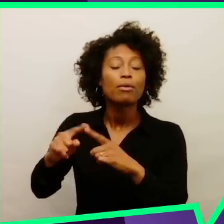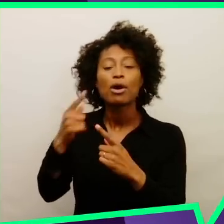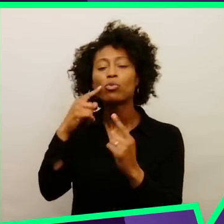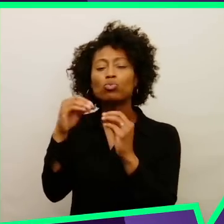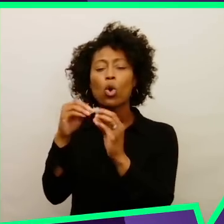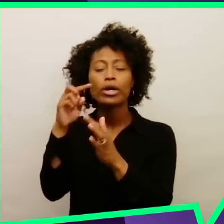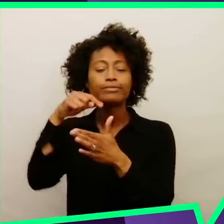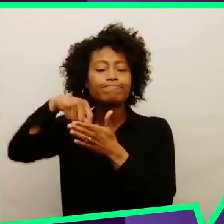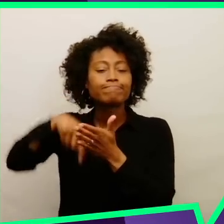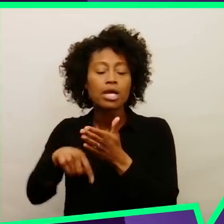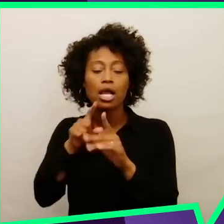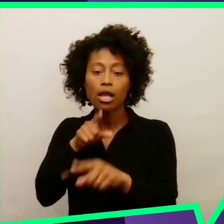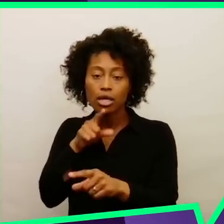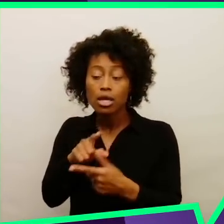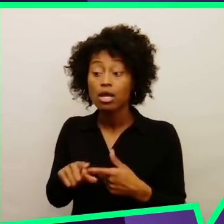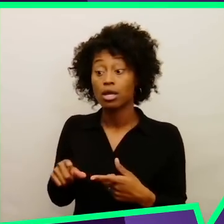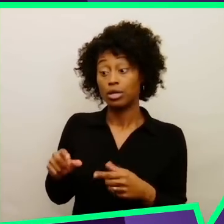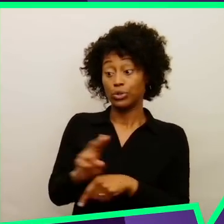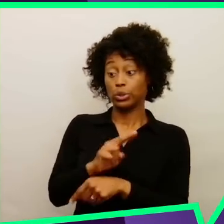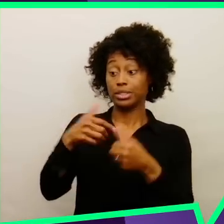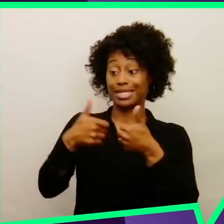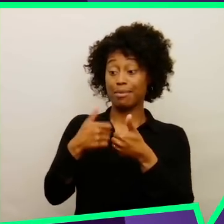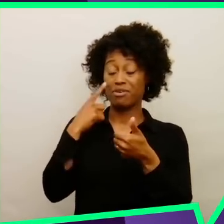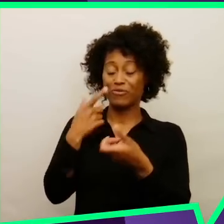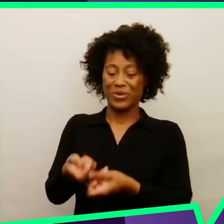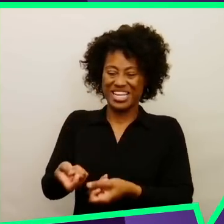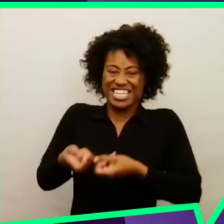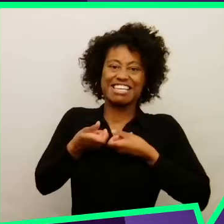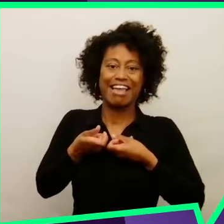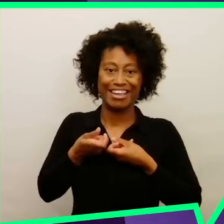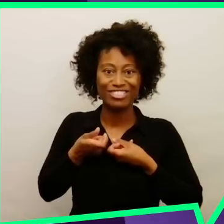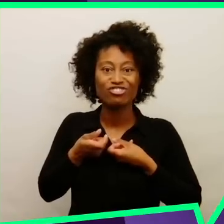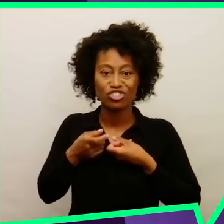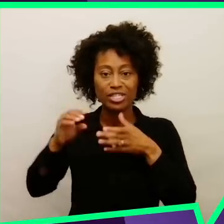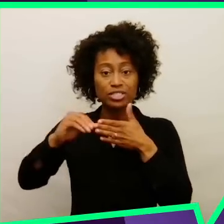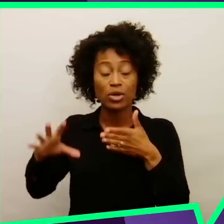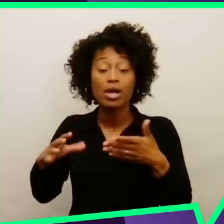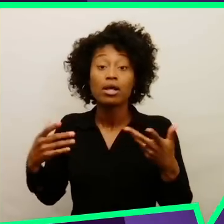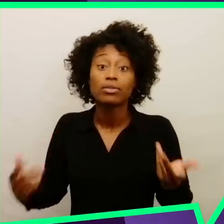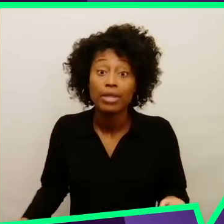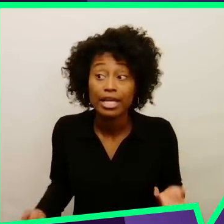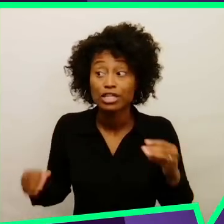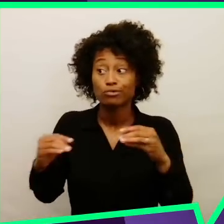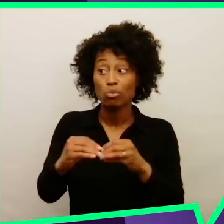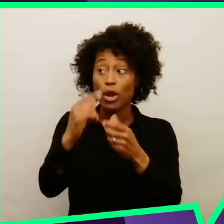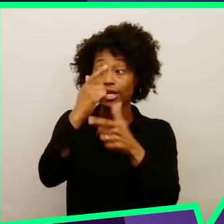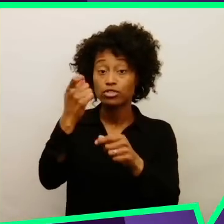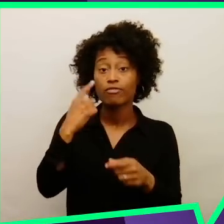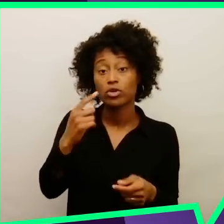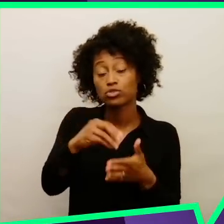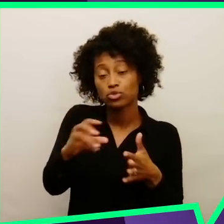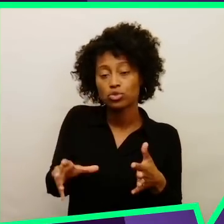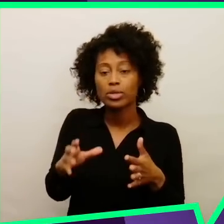How can we use gaming to really engage? You mentioned it's a lot more interesting for students to instead of a diorama